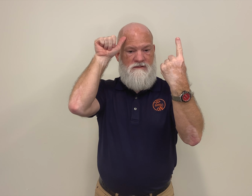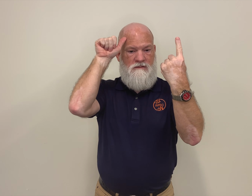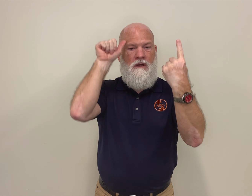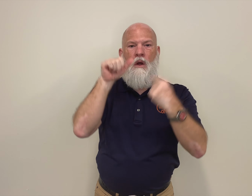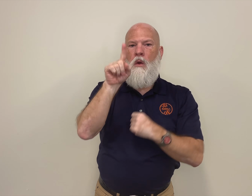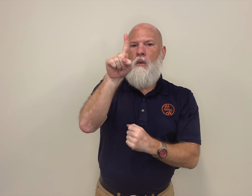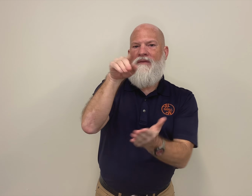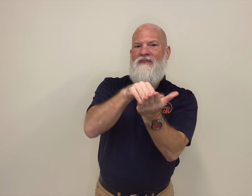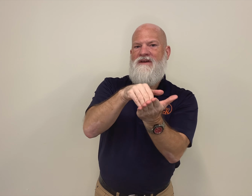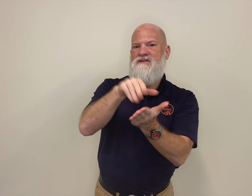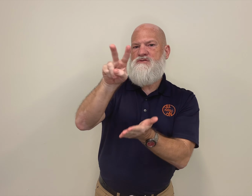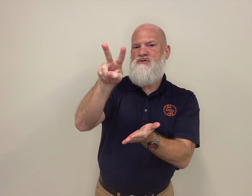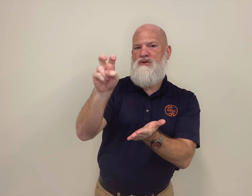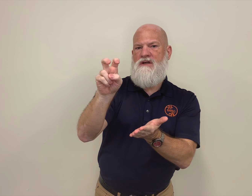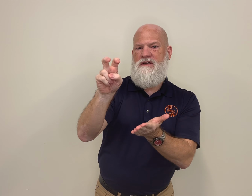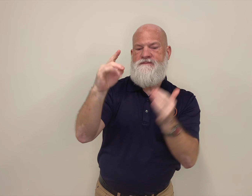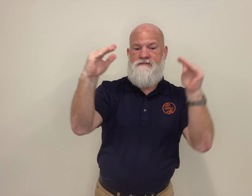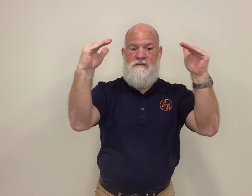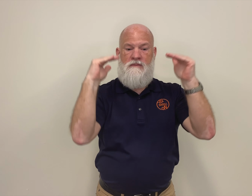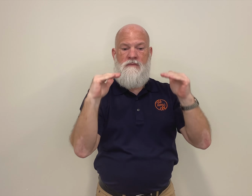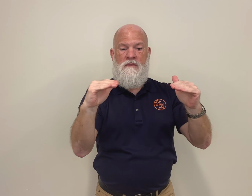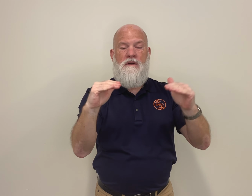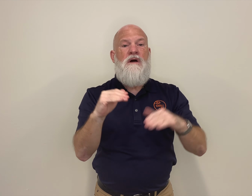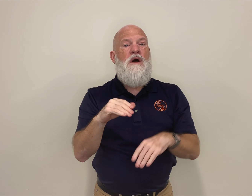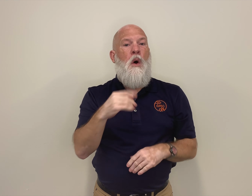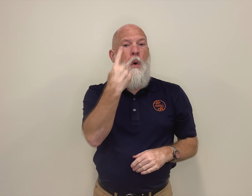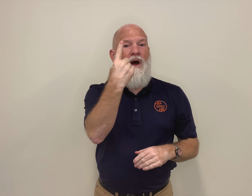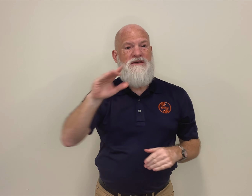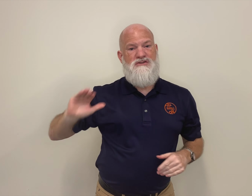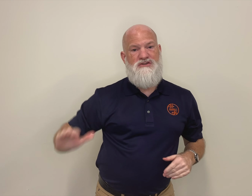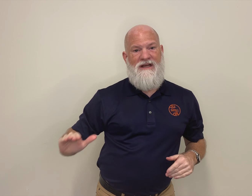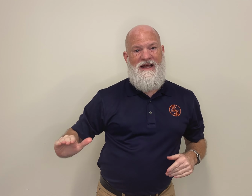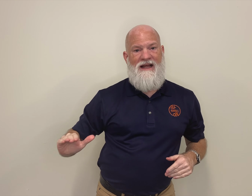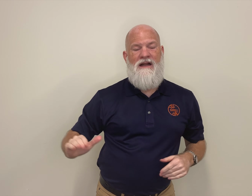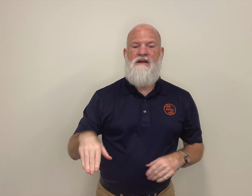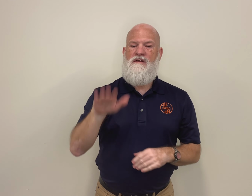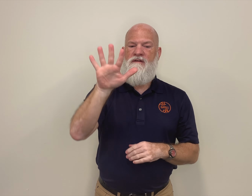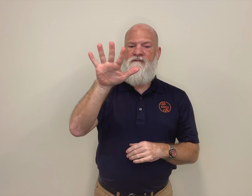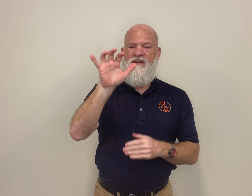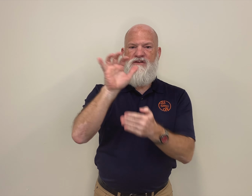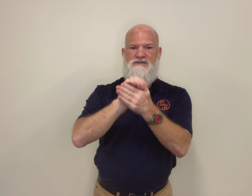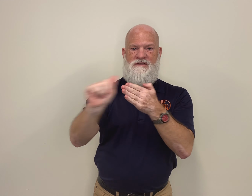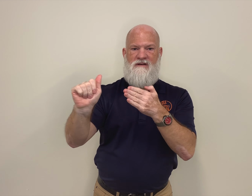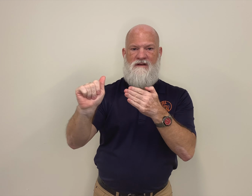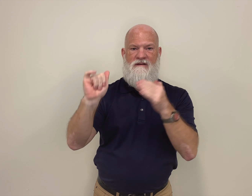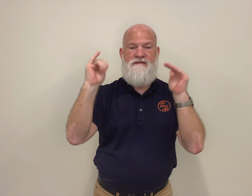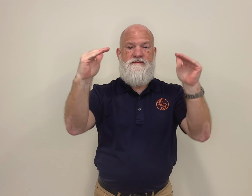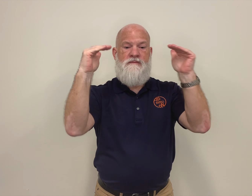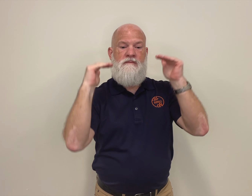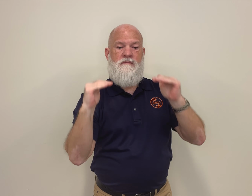1 adult can expect to receive $1,200, for each child you receive $500